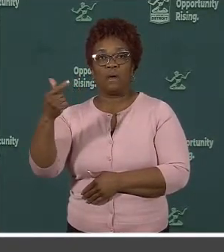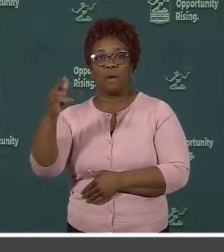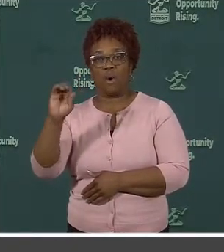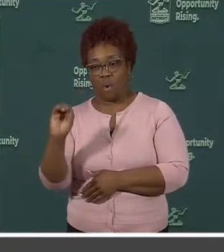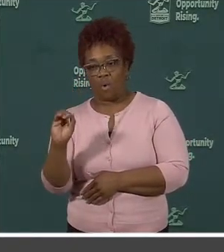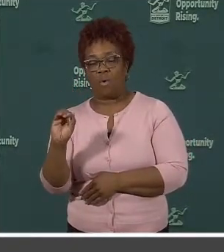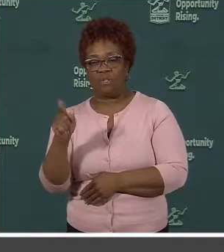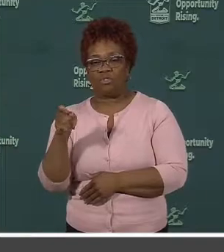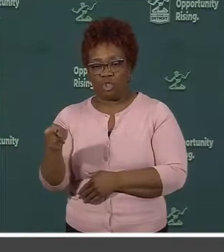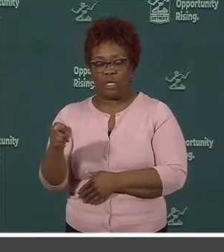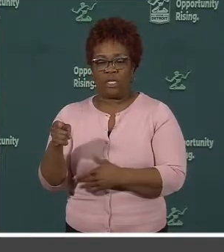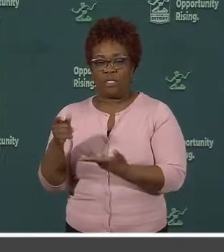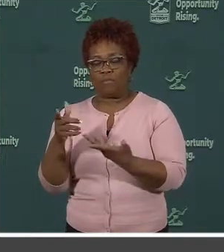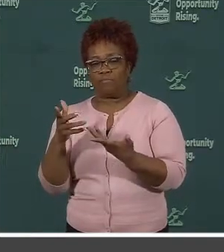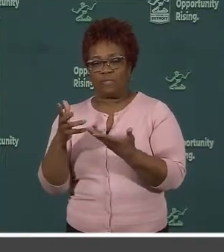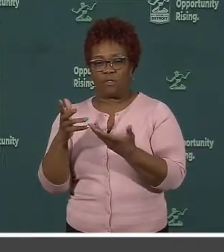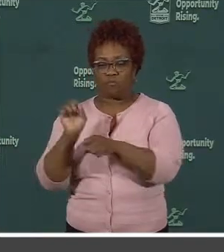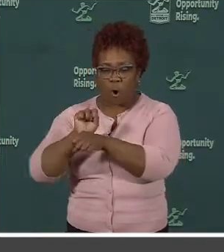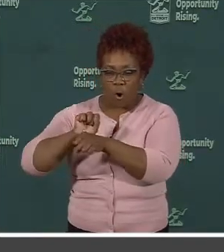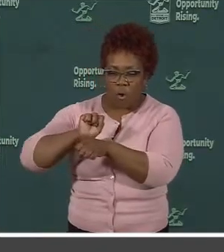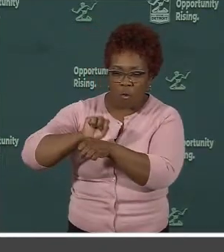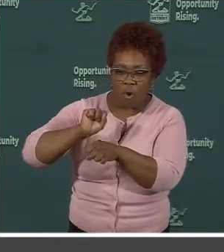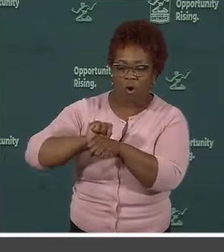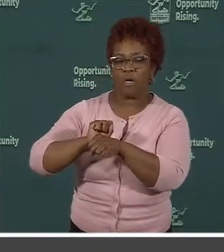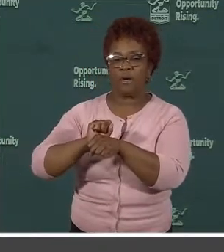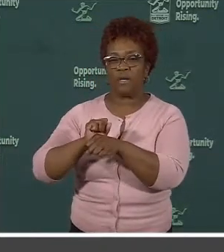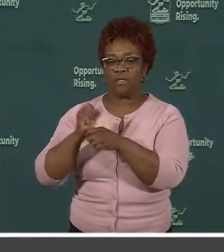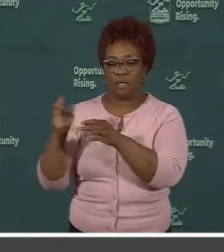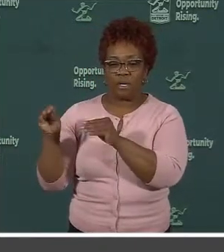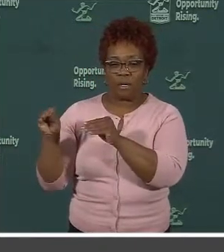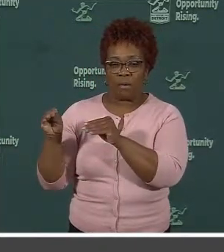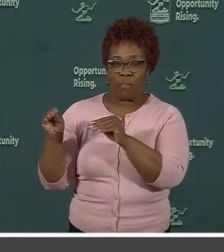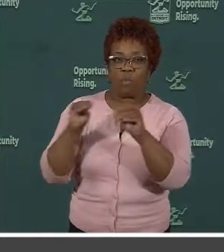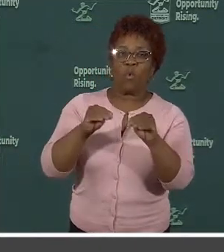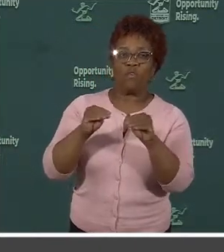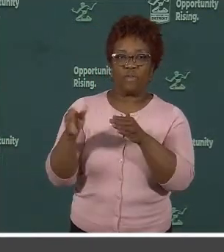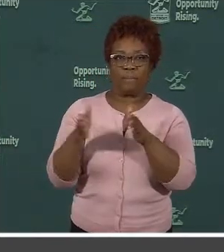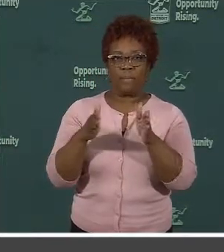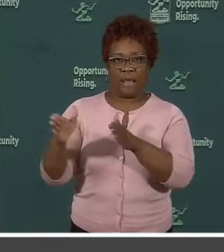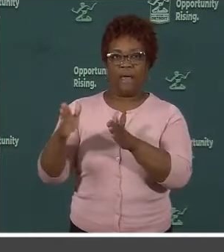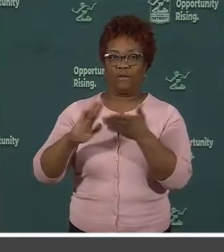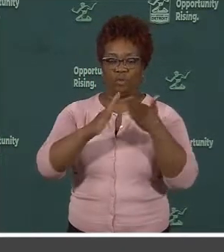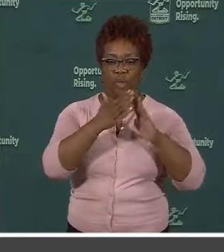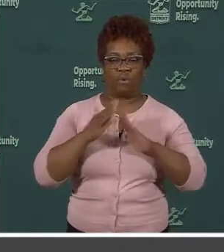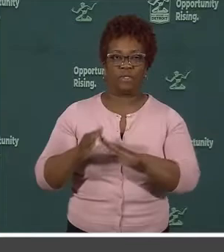THE NEIGHBORHOODS BUT WE GOT A SECOND ISSUE BECAUSE OF COURSE IF YOU'RE A HOMEOWNER YOUR WEALTH HAS GROWN GREATLY BUT IF